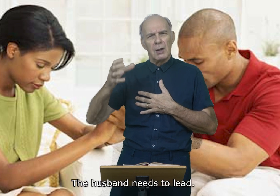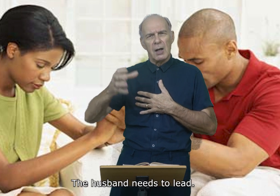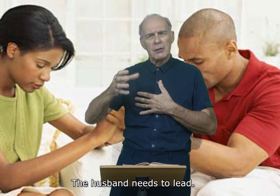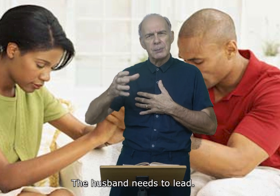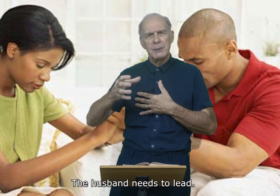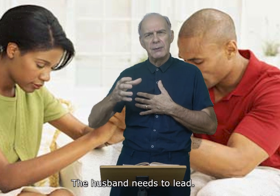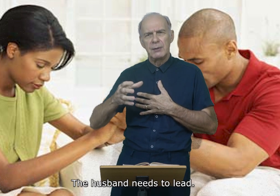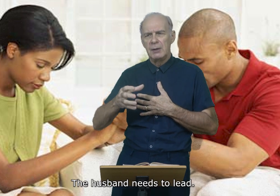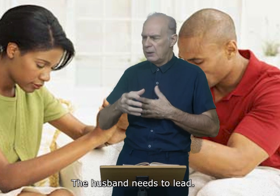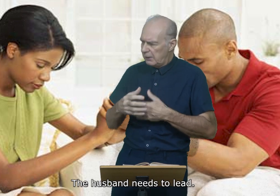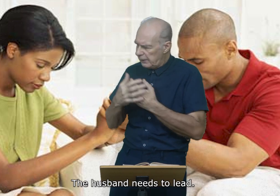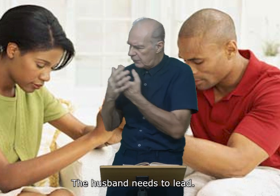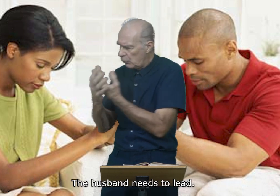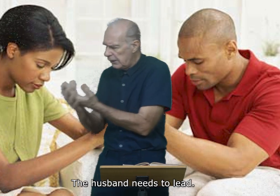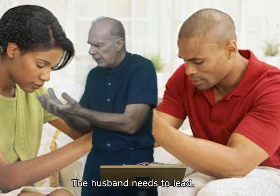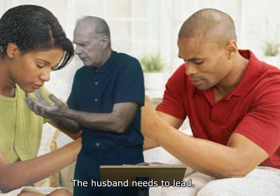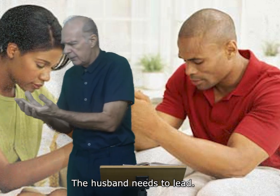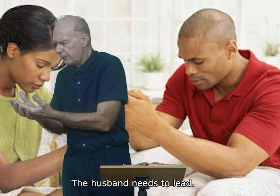The husband needs to lead.